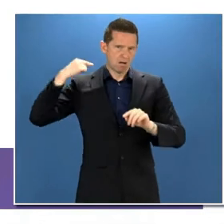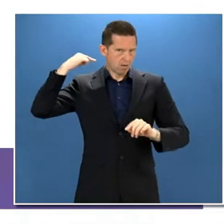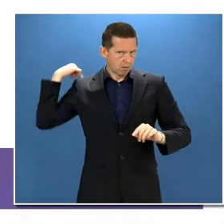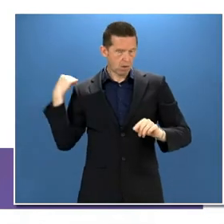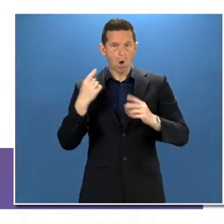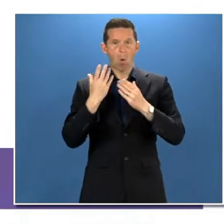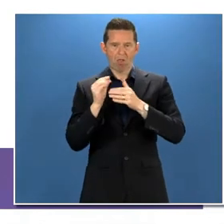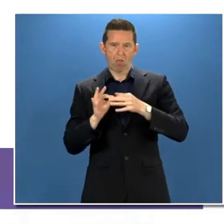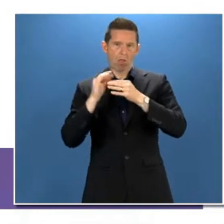of my neck.